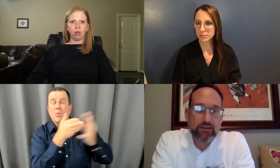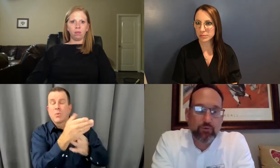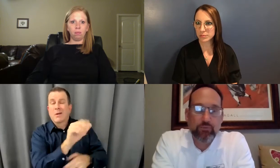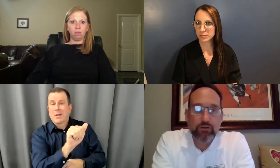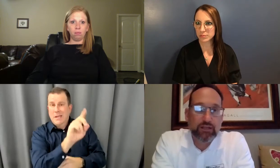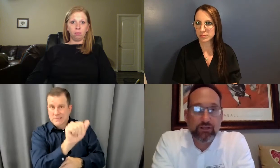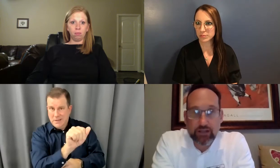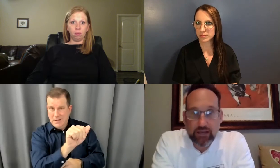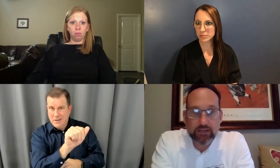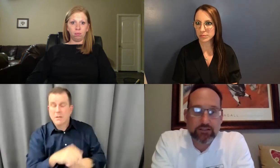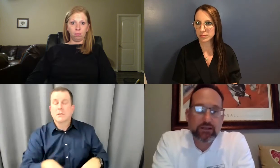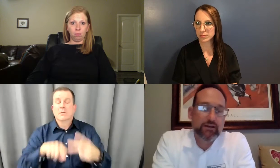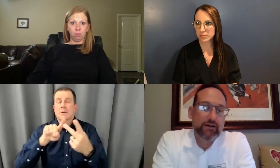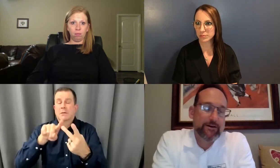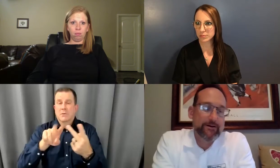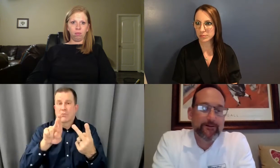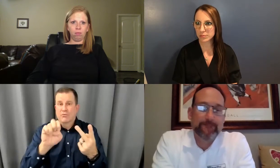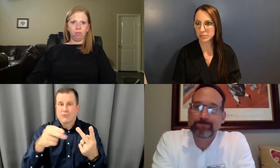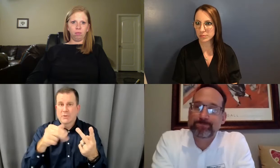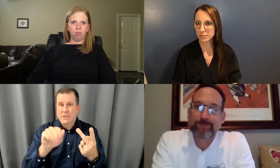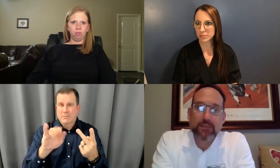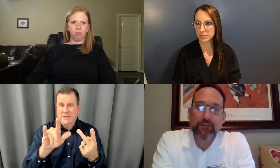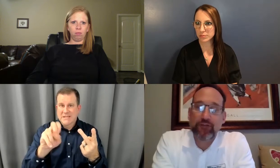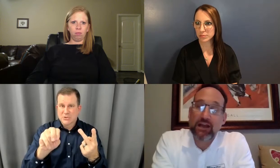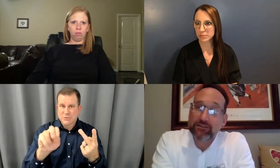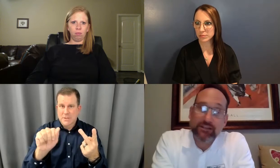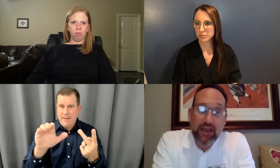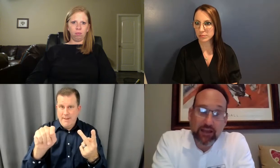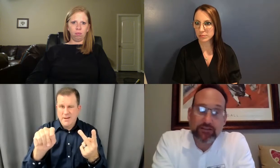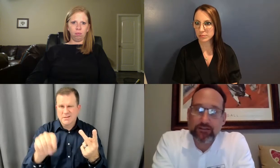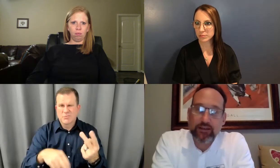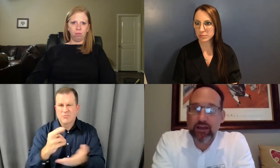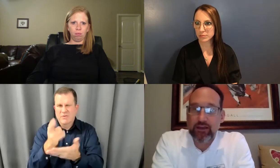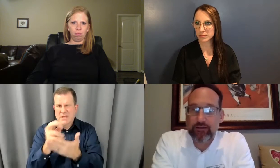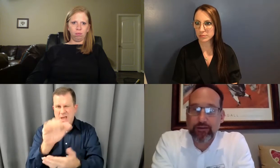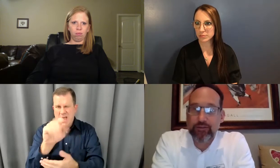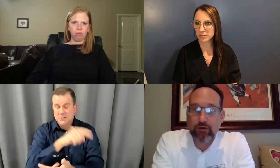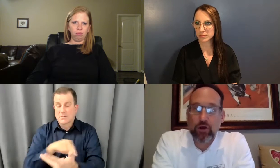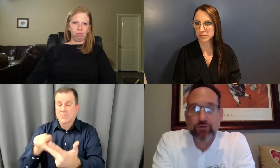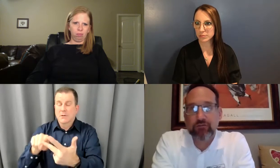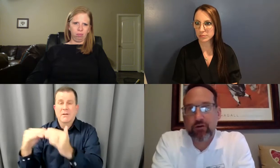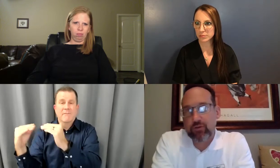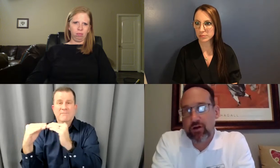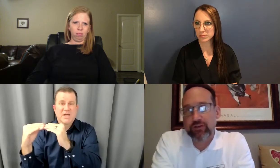the Rehabilitation Act, the Fair Housing Act, and there are a host of other laws